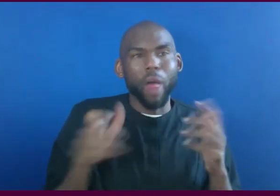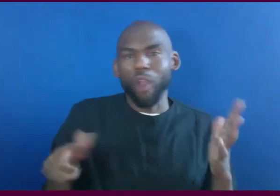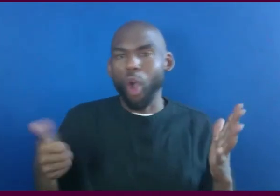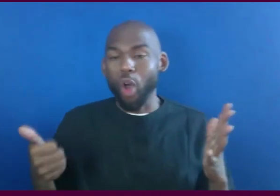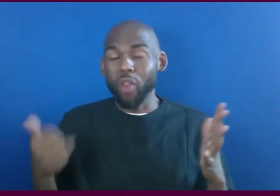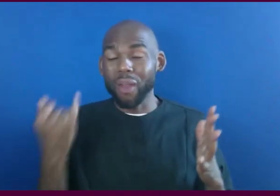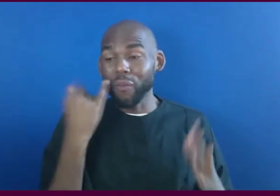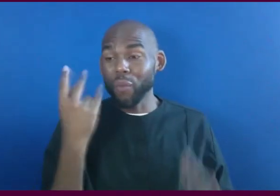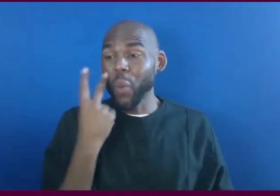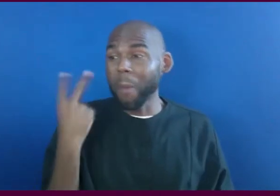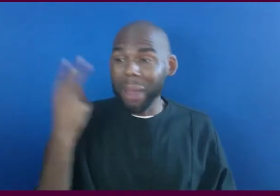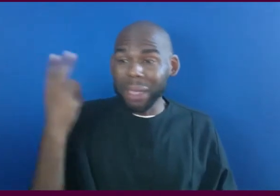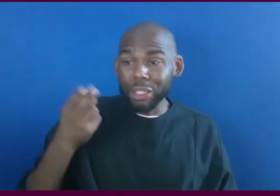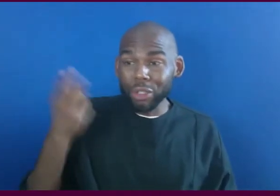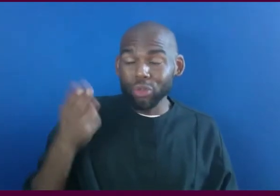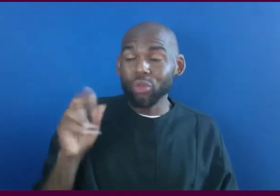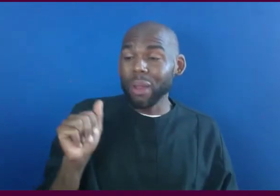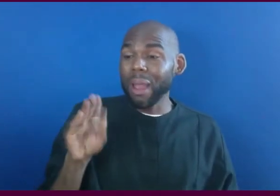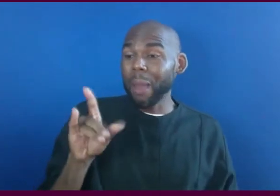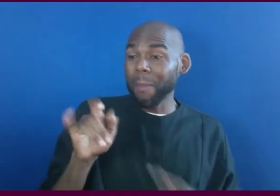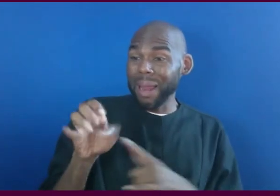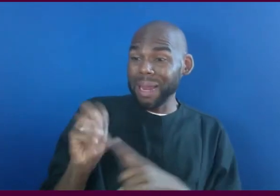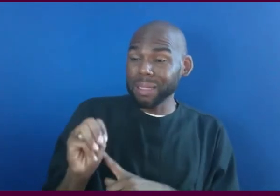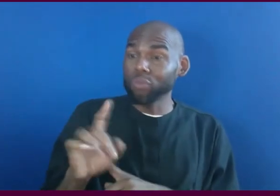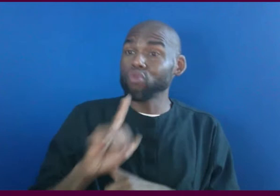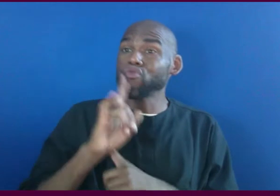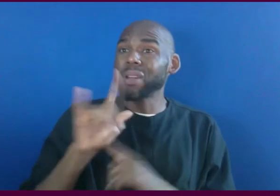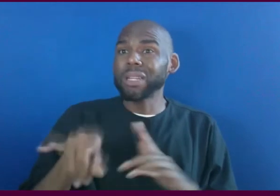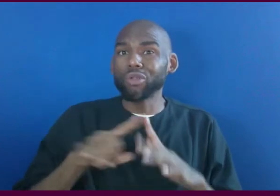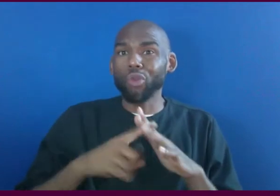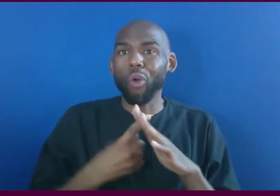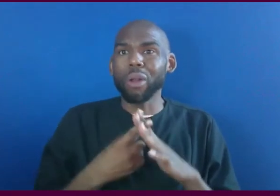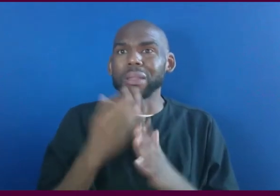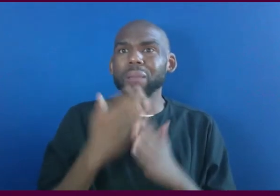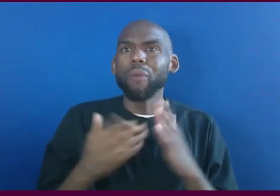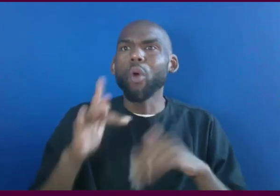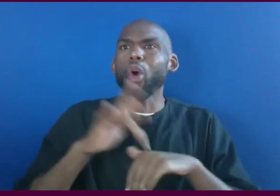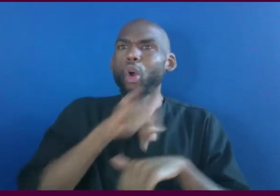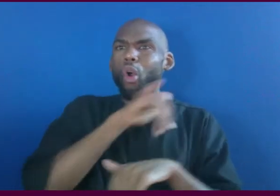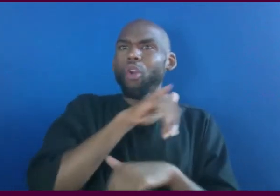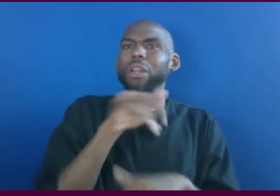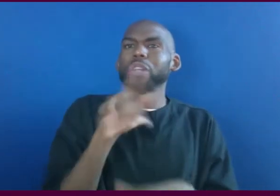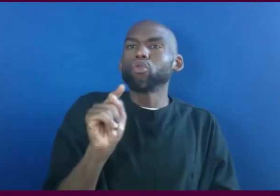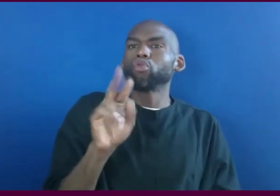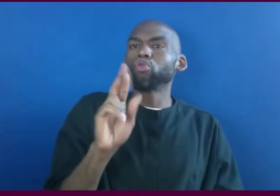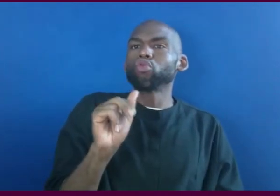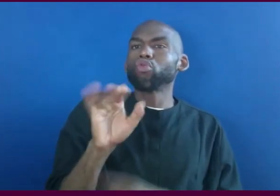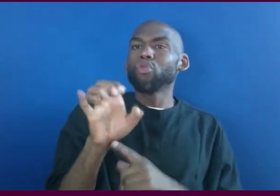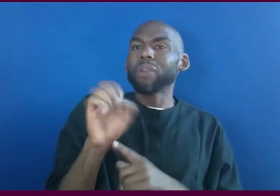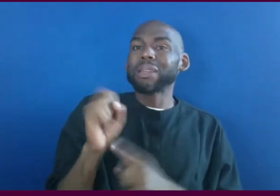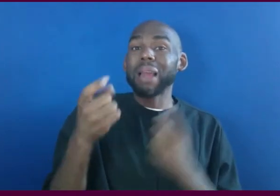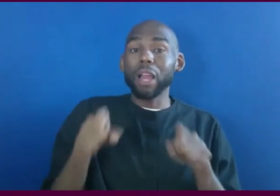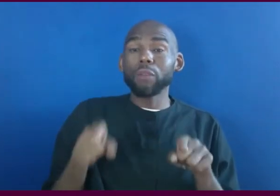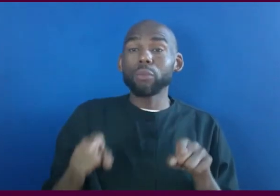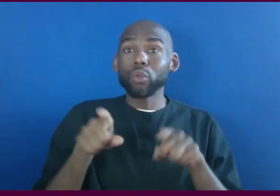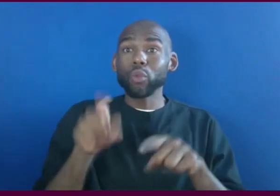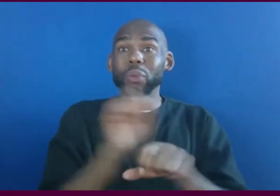And if we look back in history, some of the earliest traces of ableism occurred during